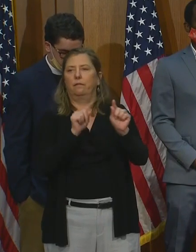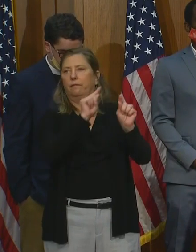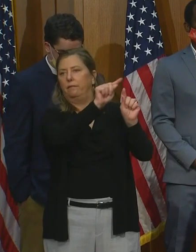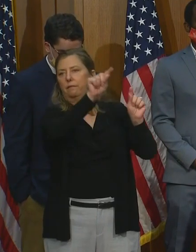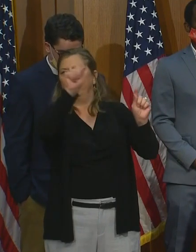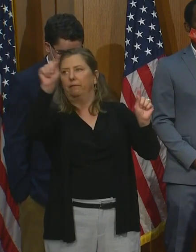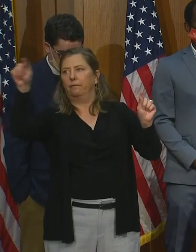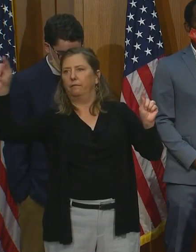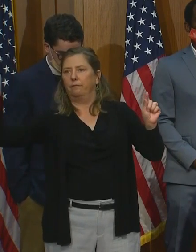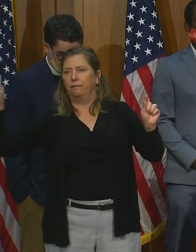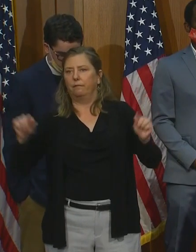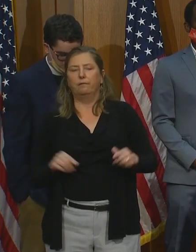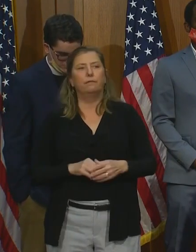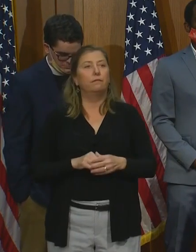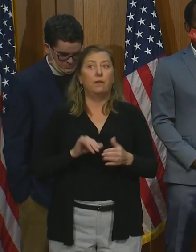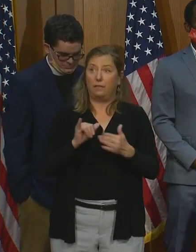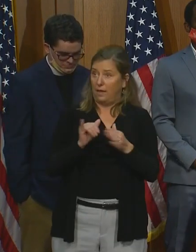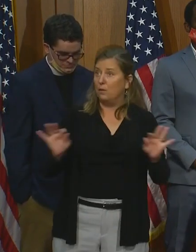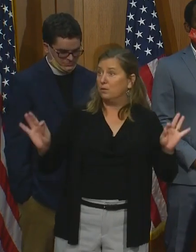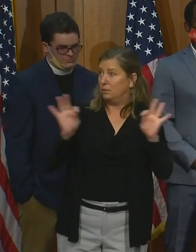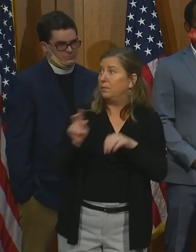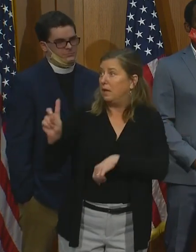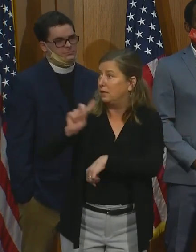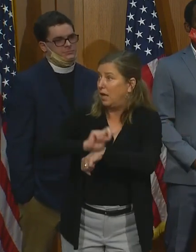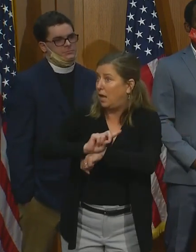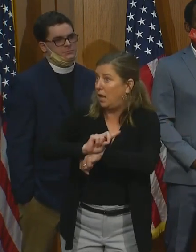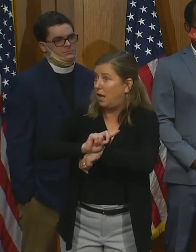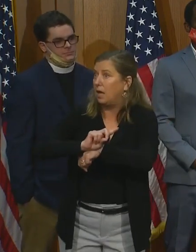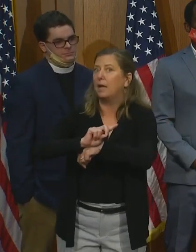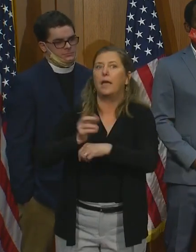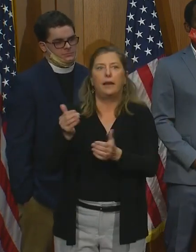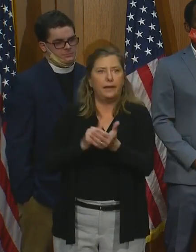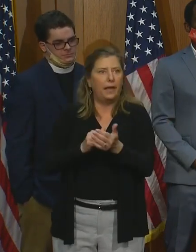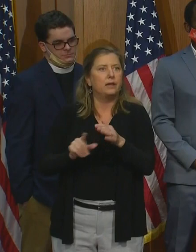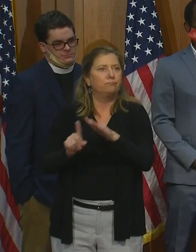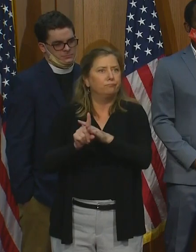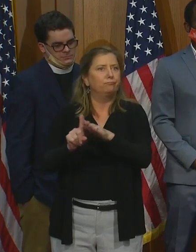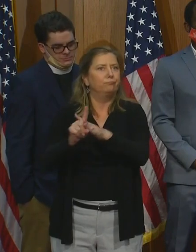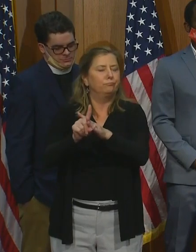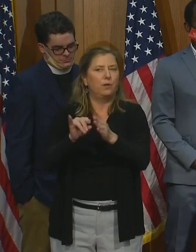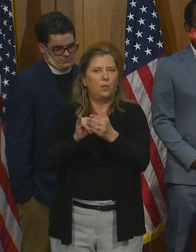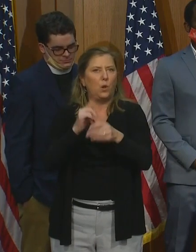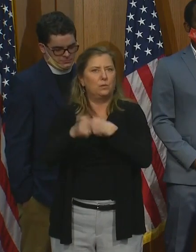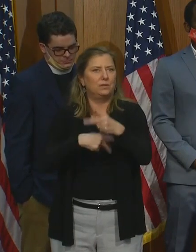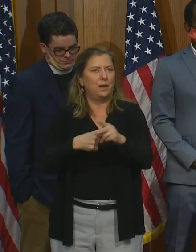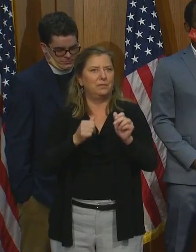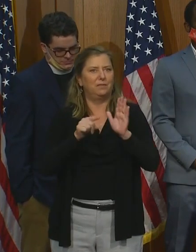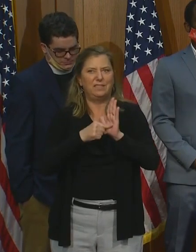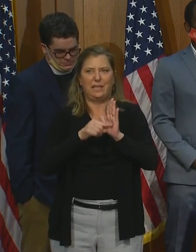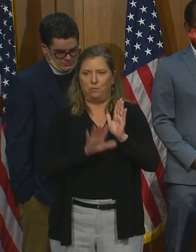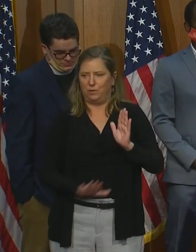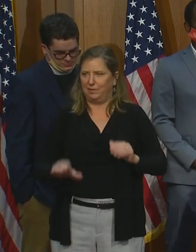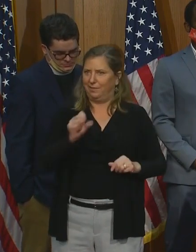CALLS. WAS EVERYWHERE. IT WAS A BIG DAY AND MORE BIG DAYS